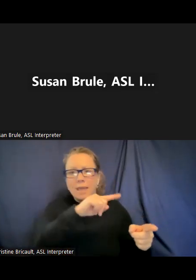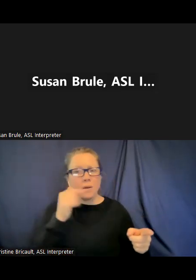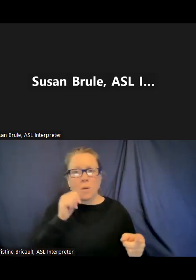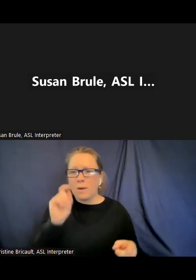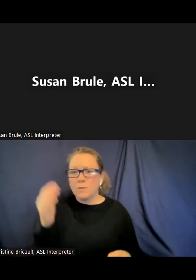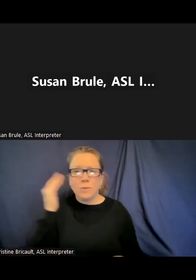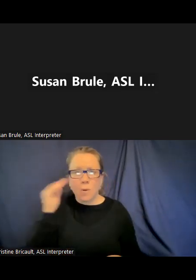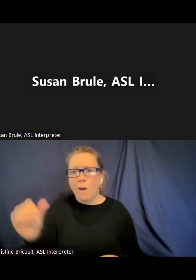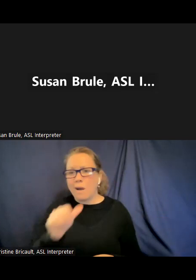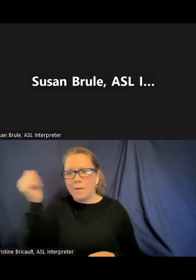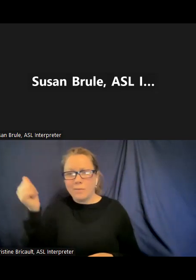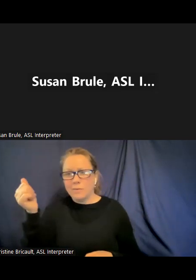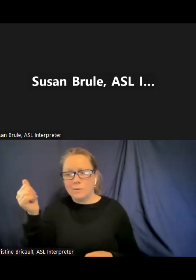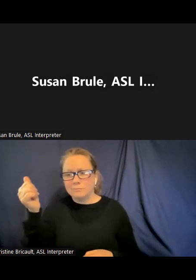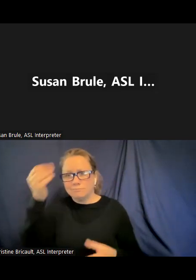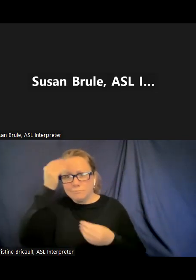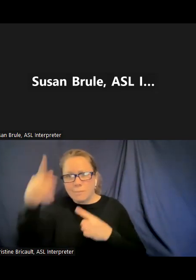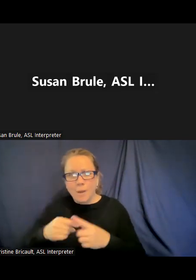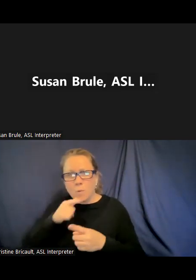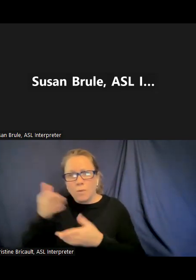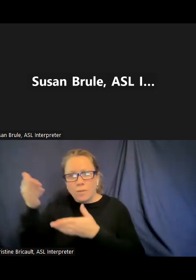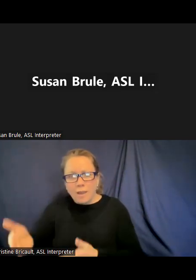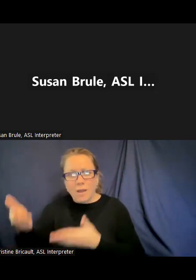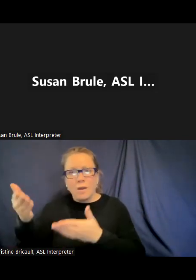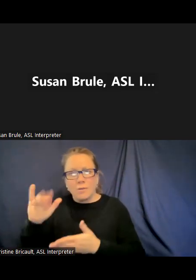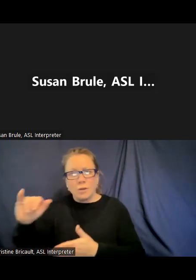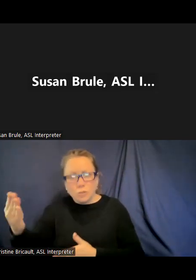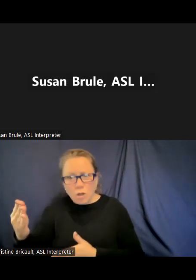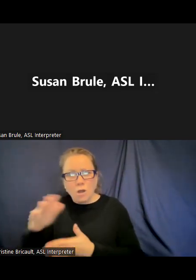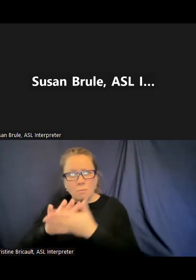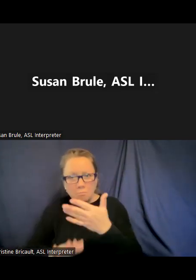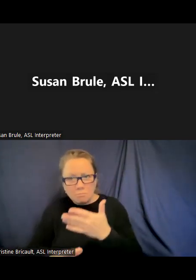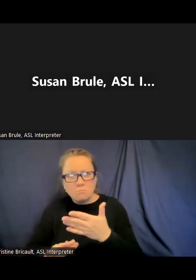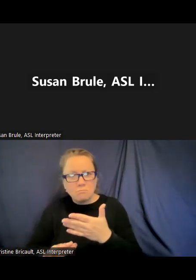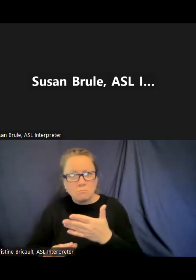about the employee or about the employee's job in order to put that order in.